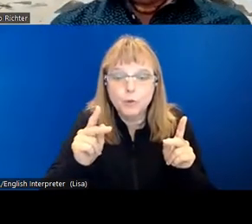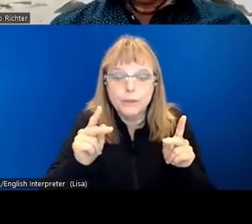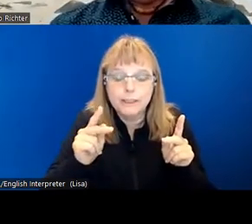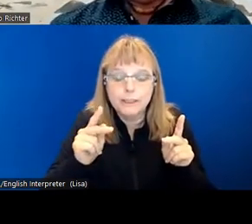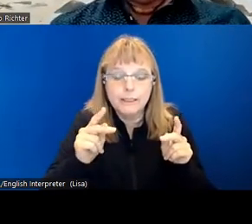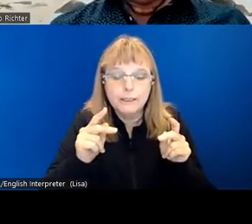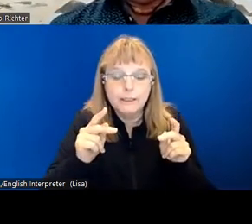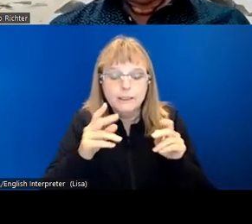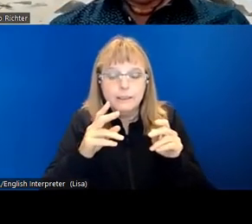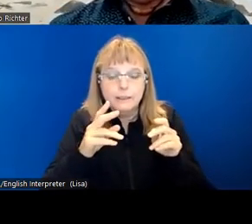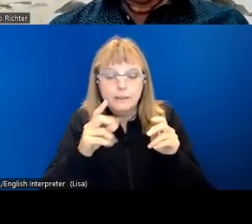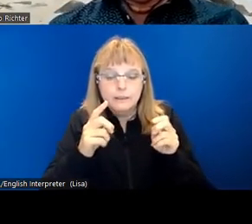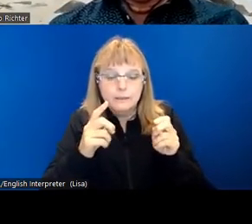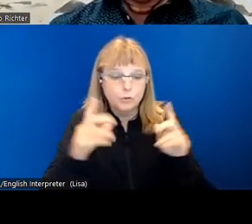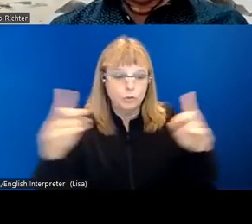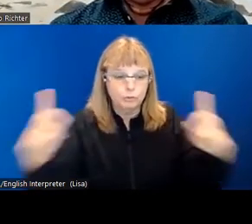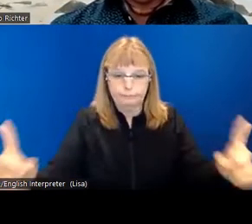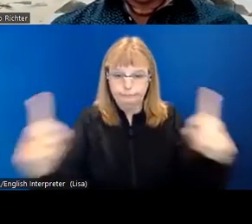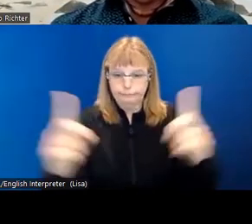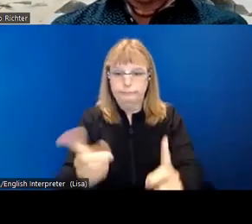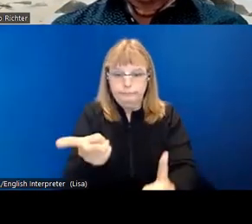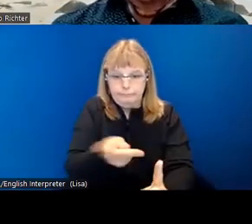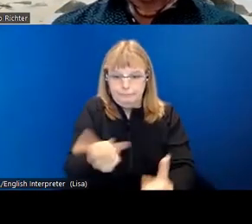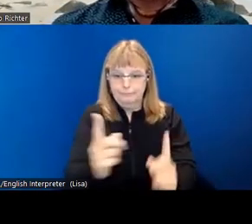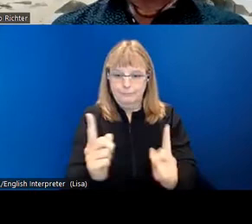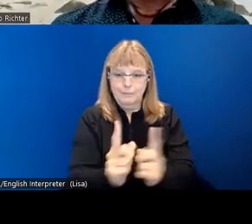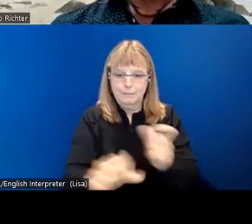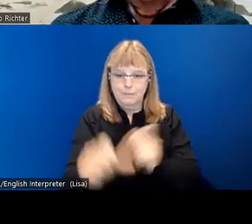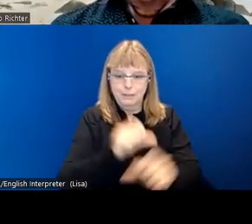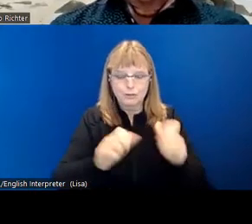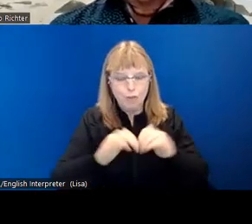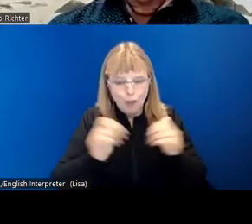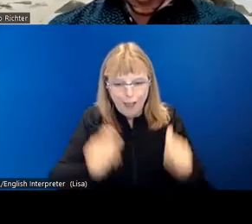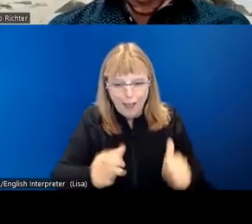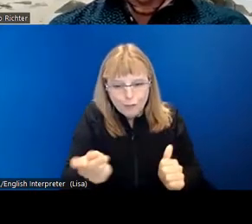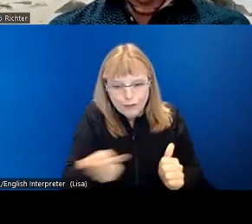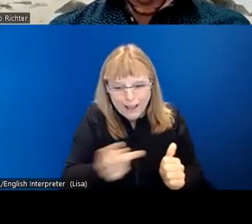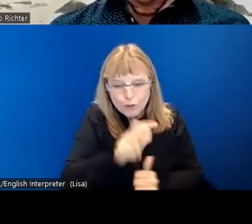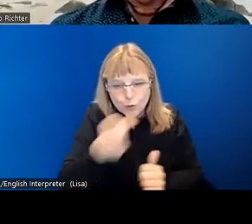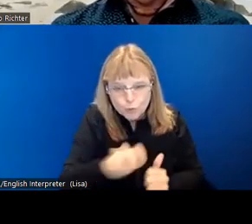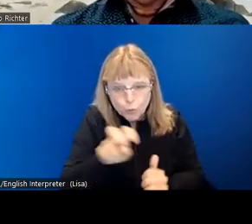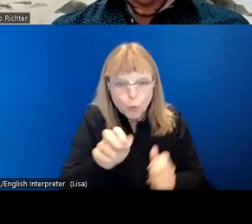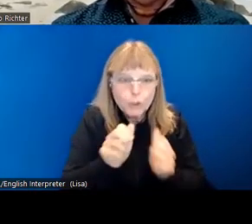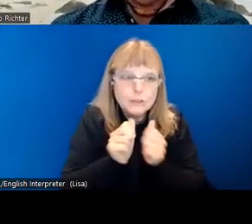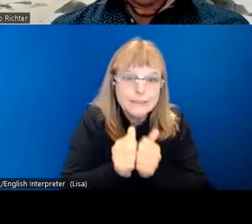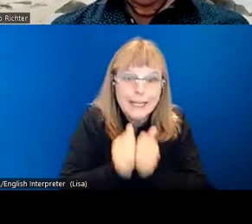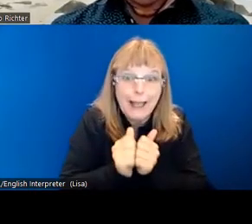How can you work together on a tour for this piece that serves all parties in the process